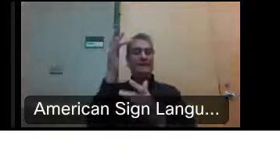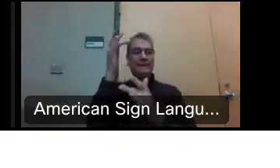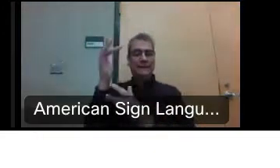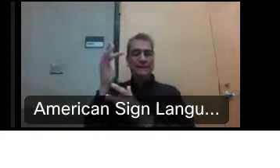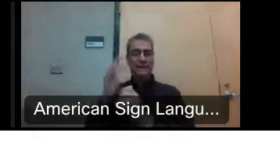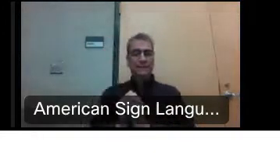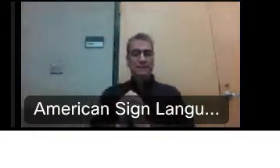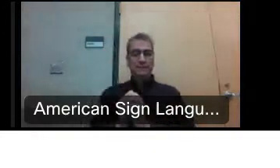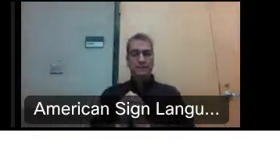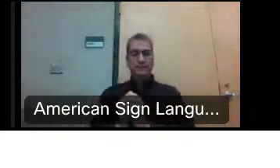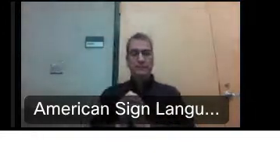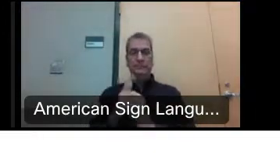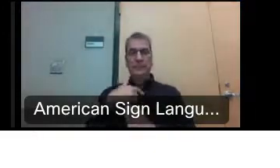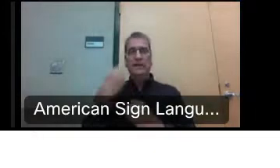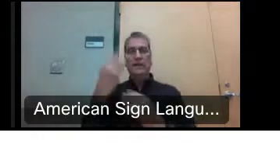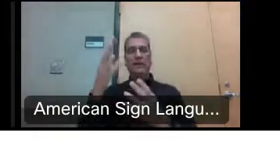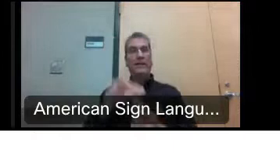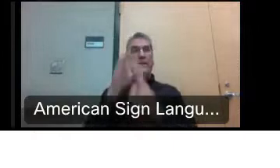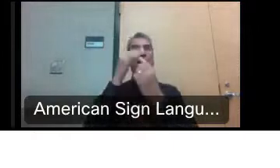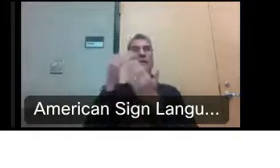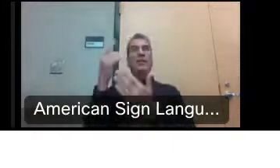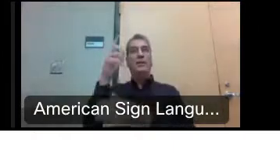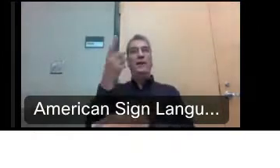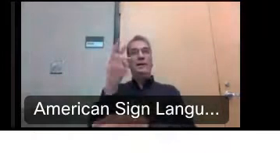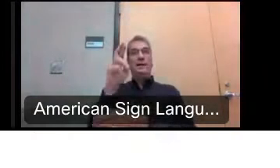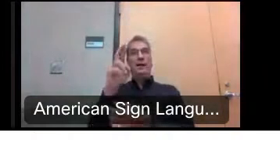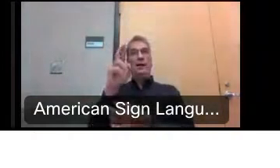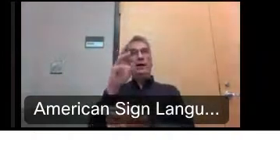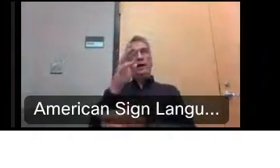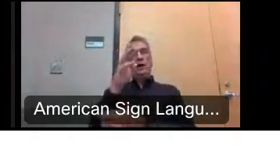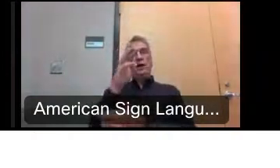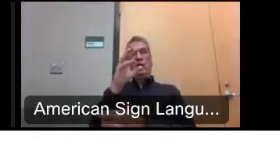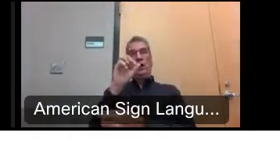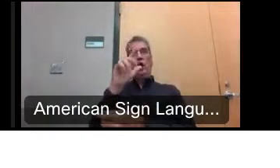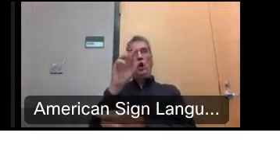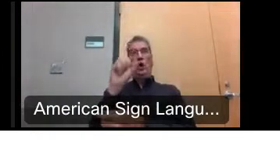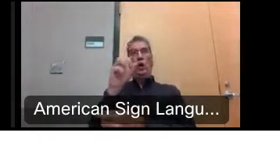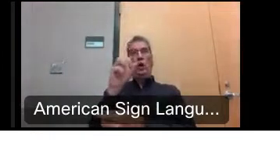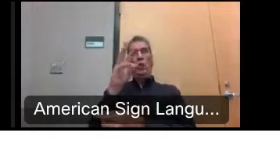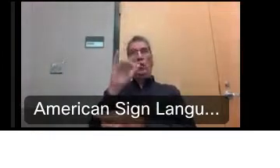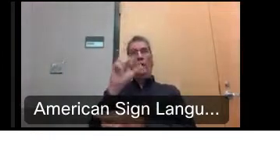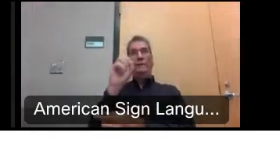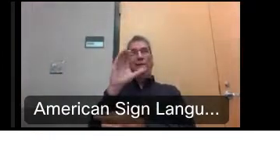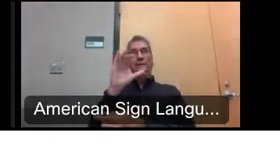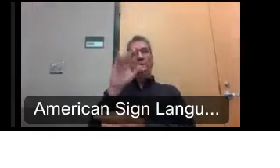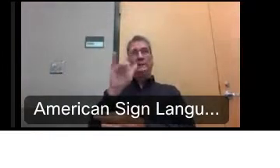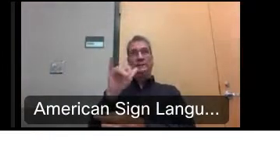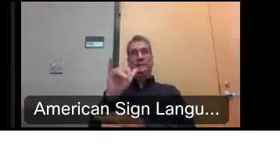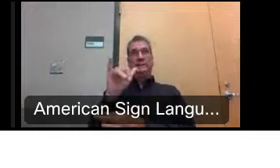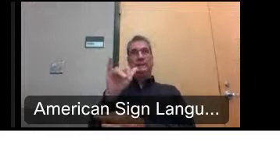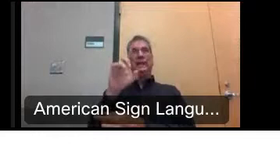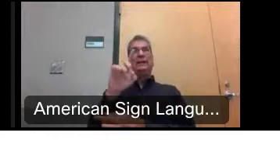I would like to give special thanks to Dr Carlos, medical director of region 65 South.